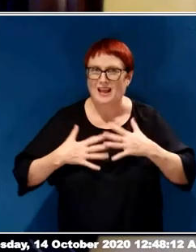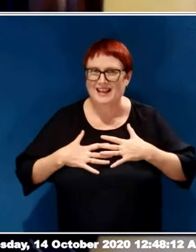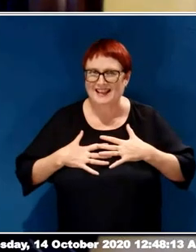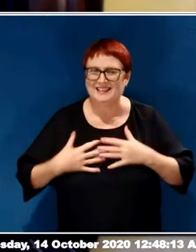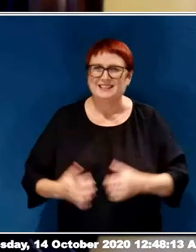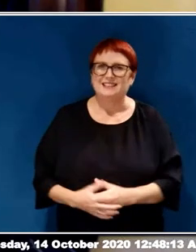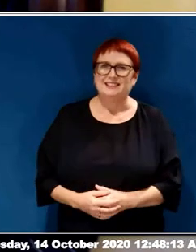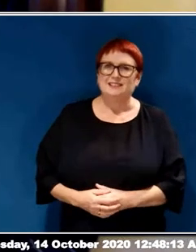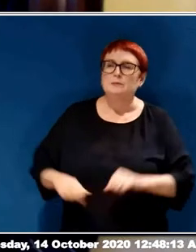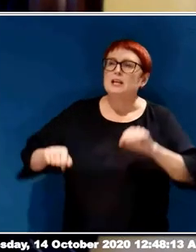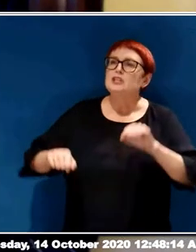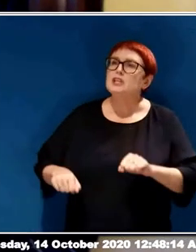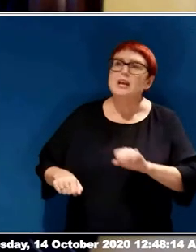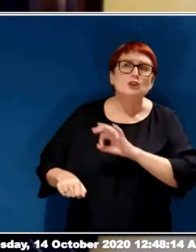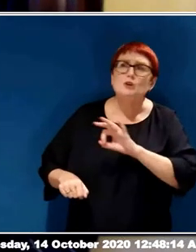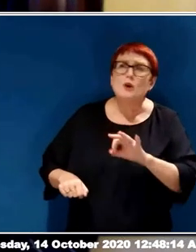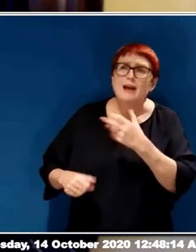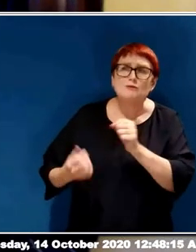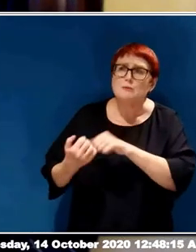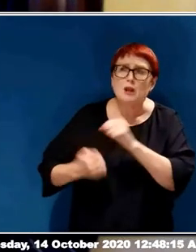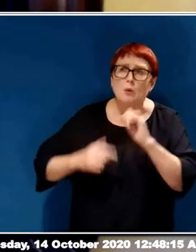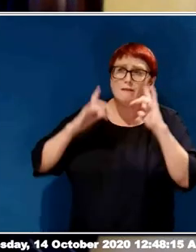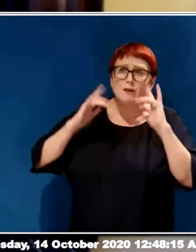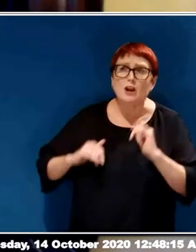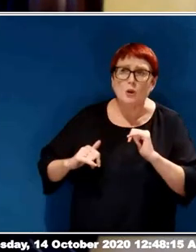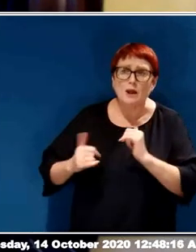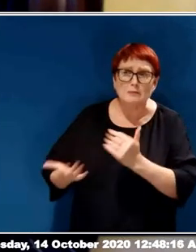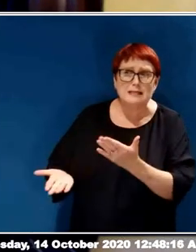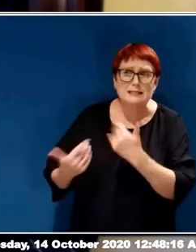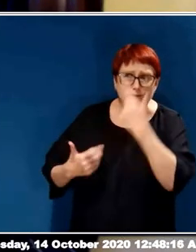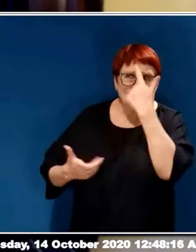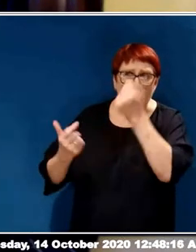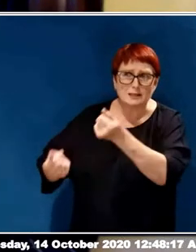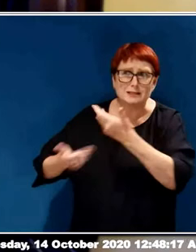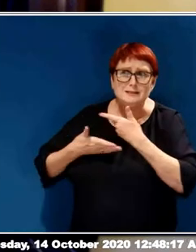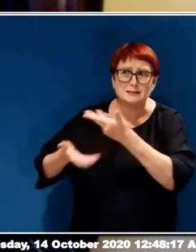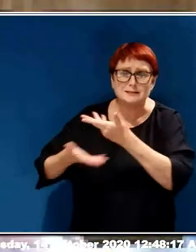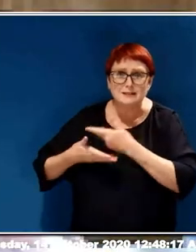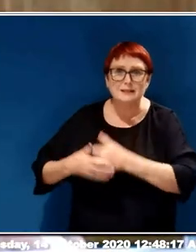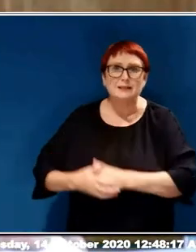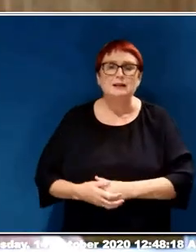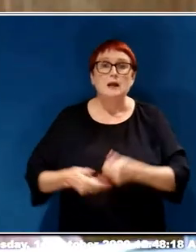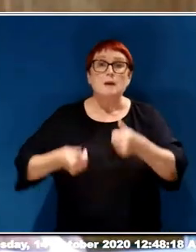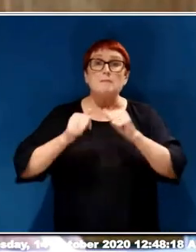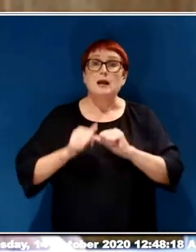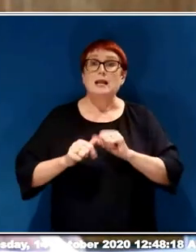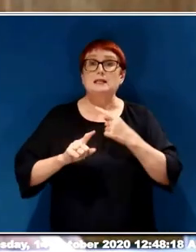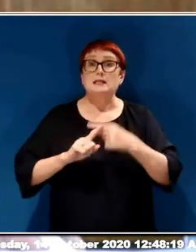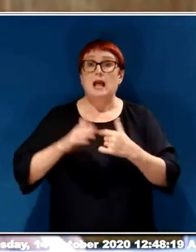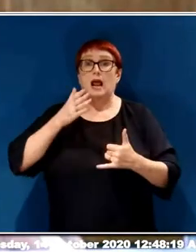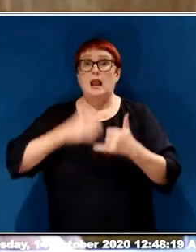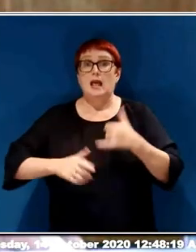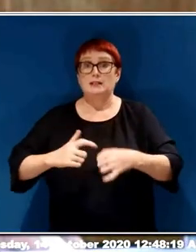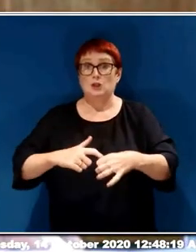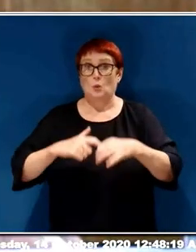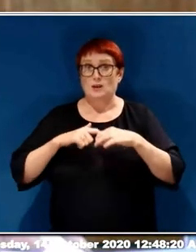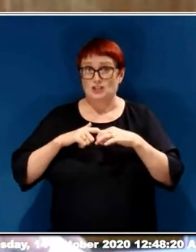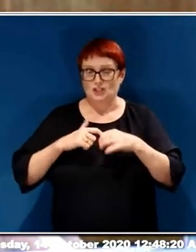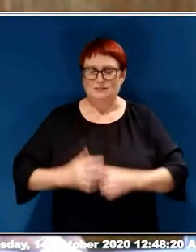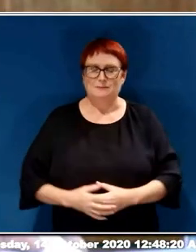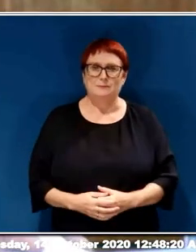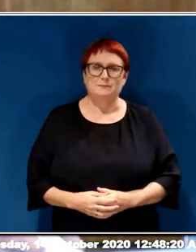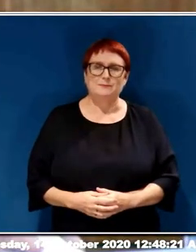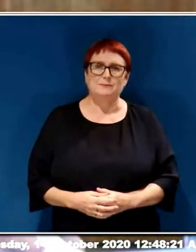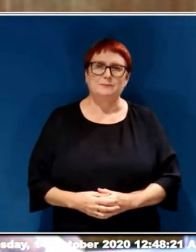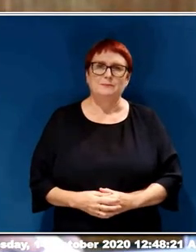My next and last question in this tranche is have you got - have you made